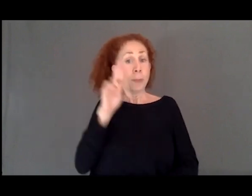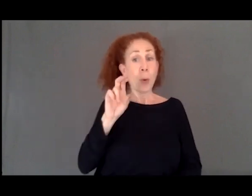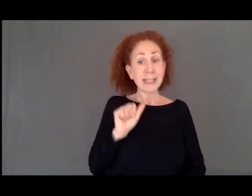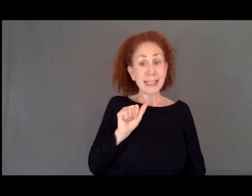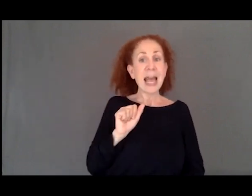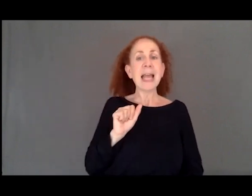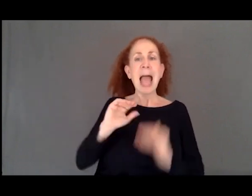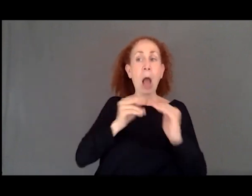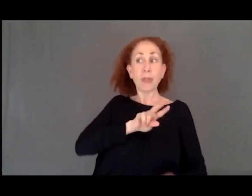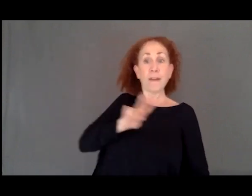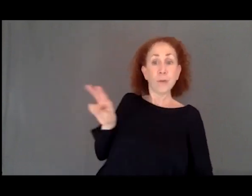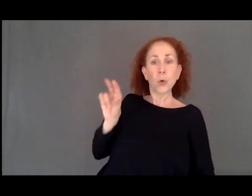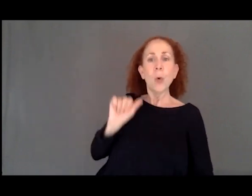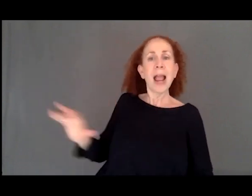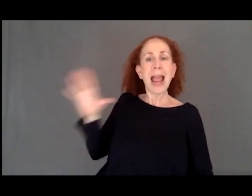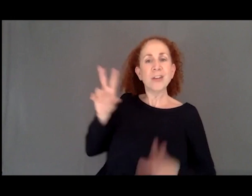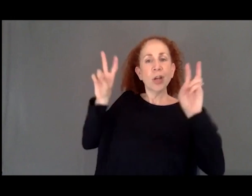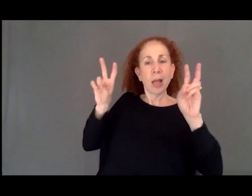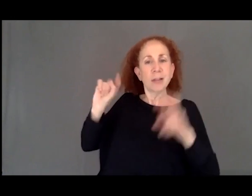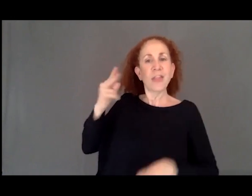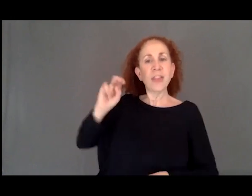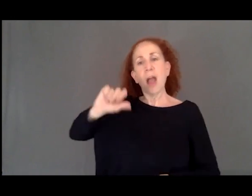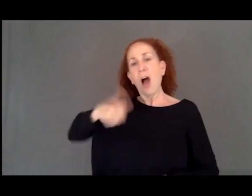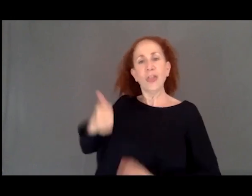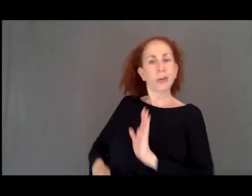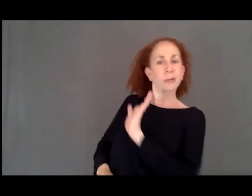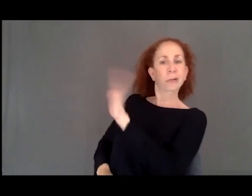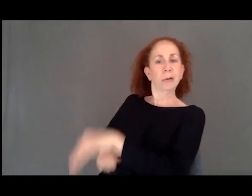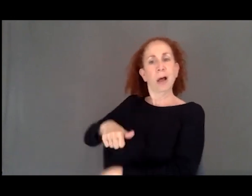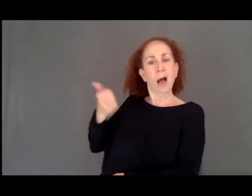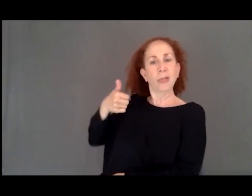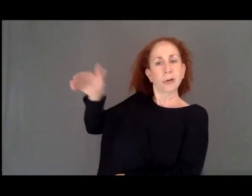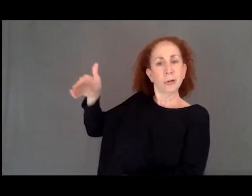orientation towards the Asia as the Oriental other. All those things are happening.